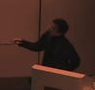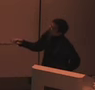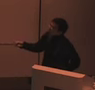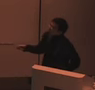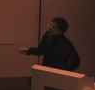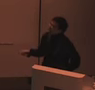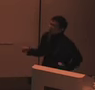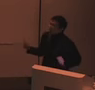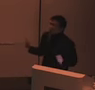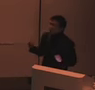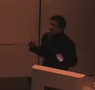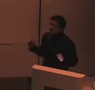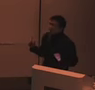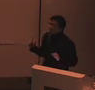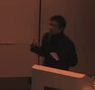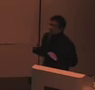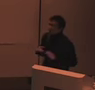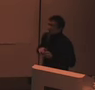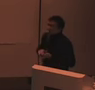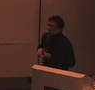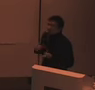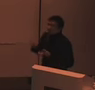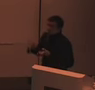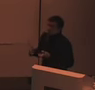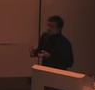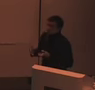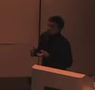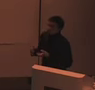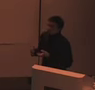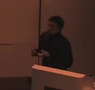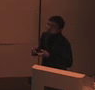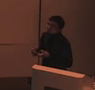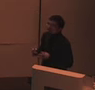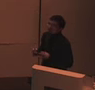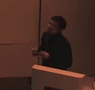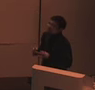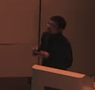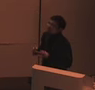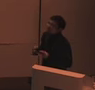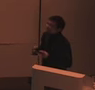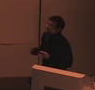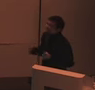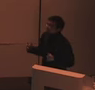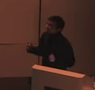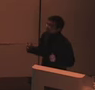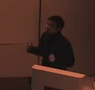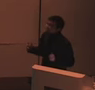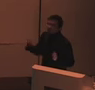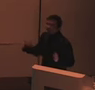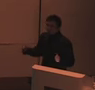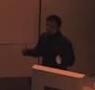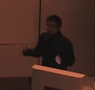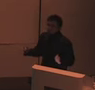So it's a inverse of thinking or planning